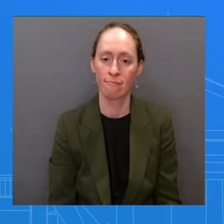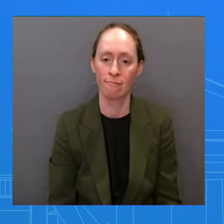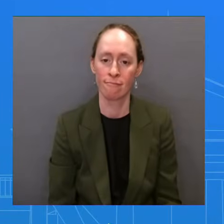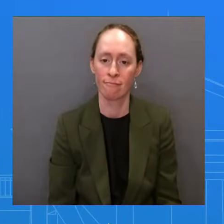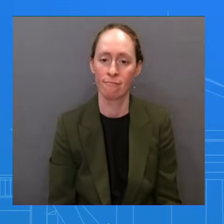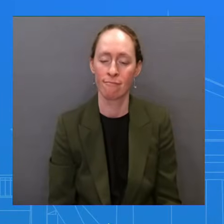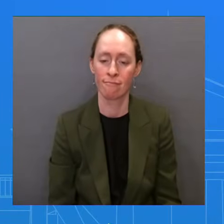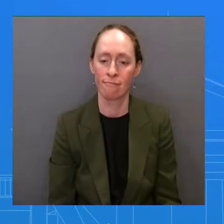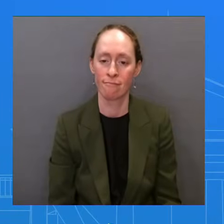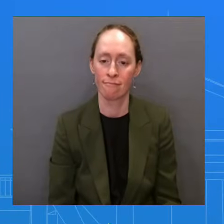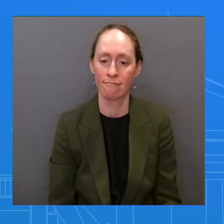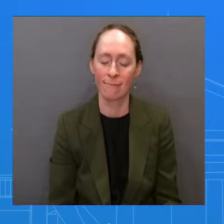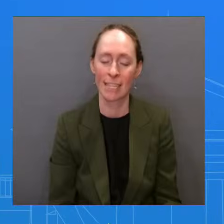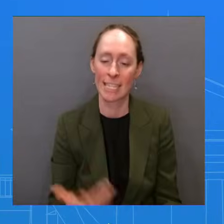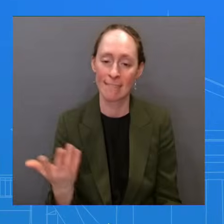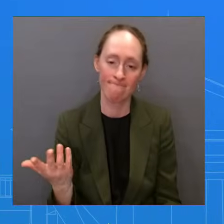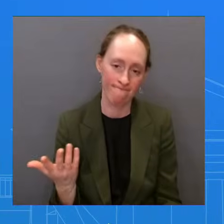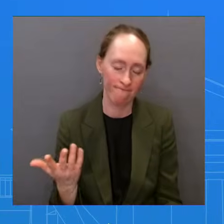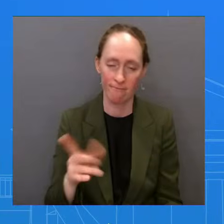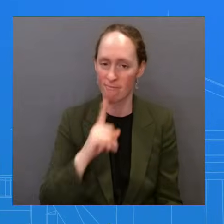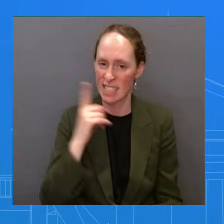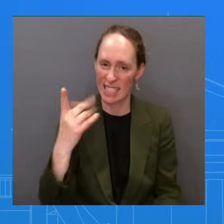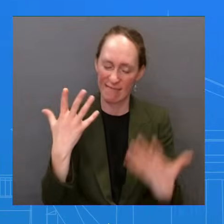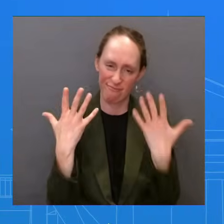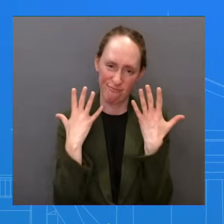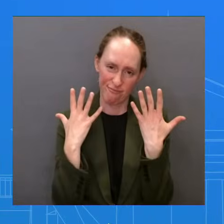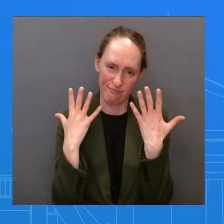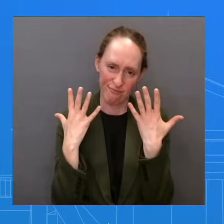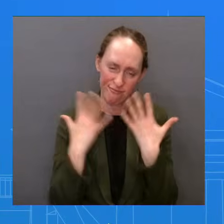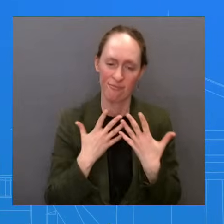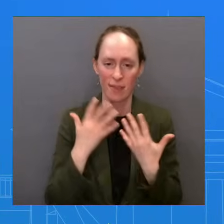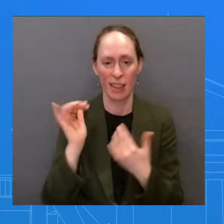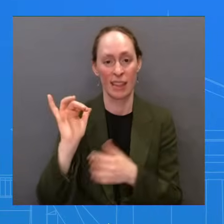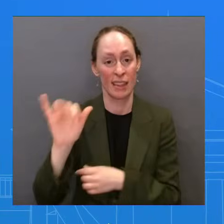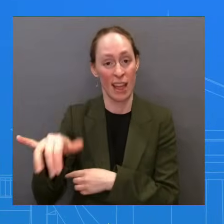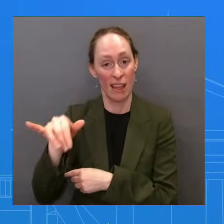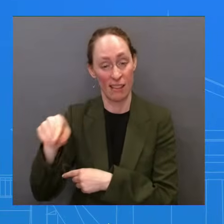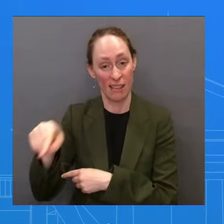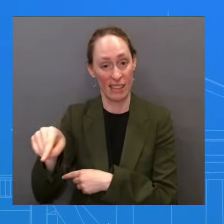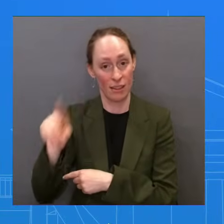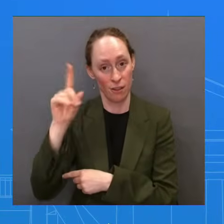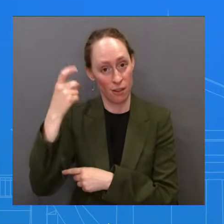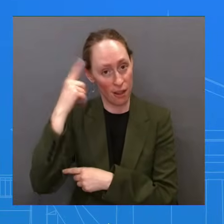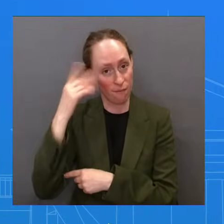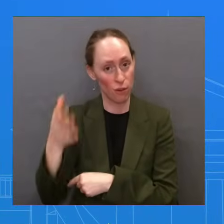instead of trying to address the situation or maybe get the congressional members and senators that are in his state